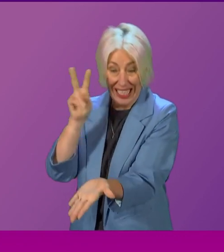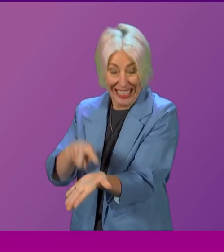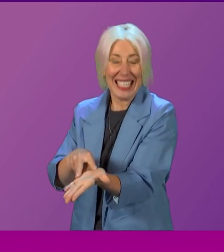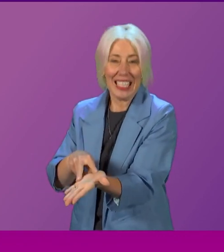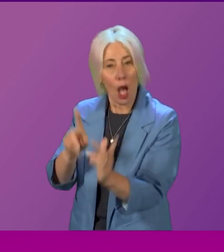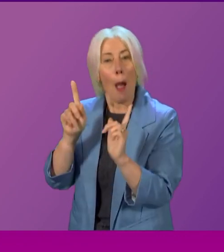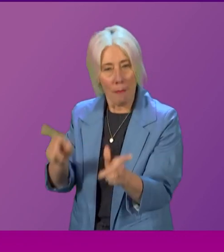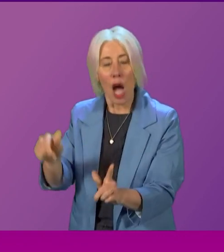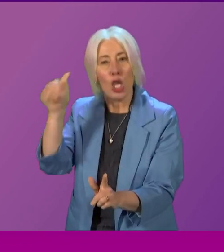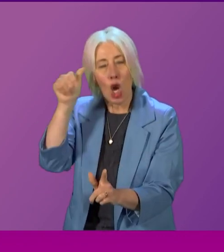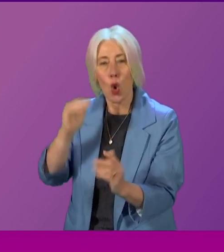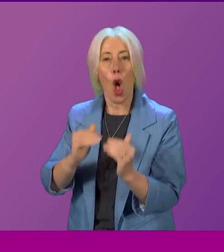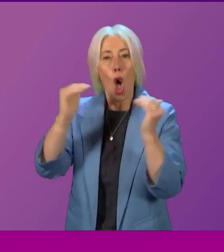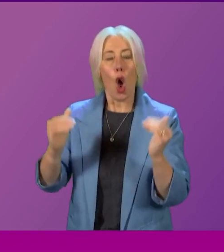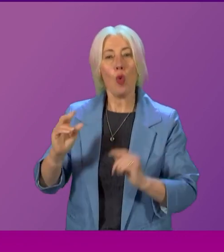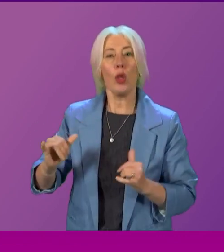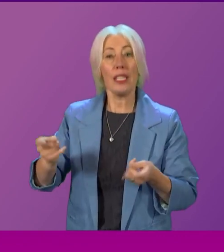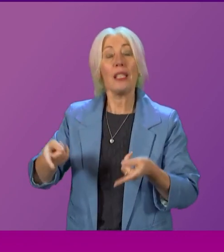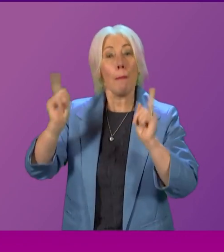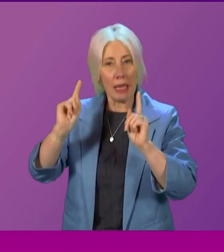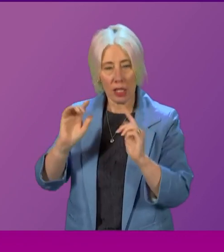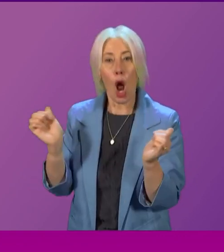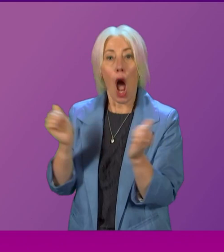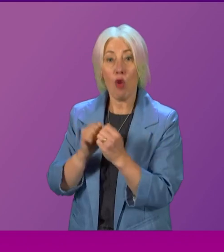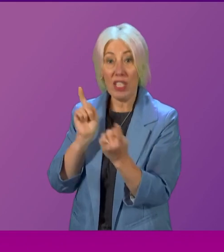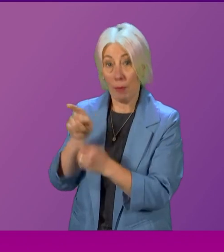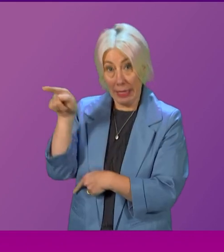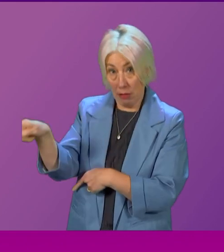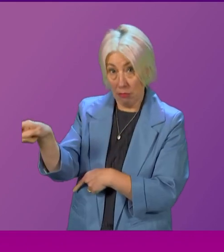However, I know that the Minister for Equalities and Older People has agreed to meet Mr Balfour